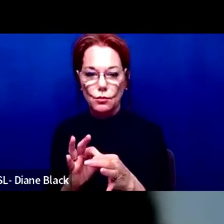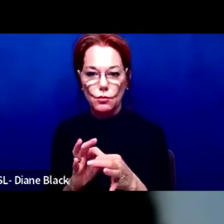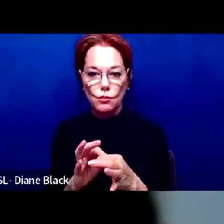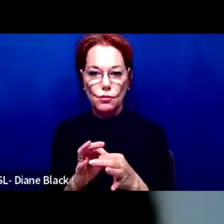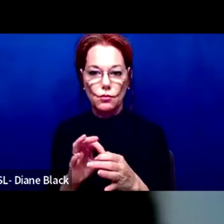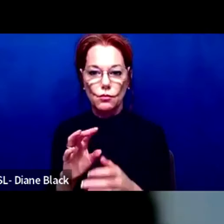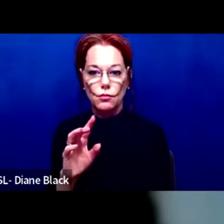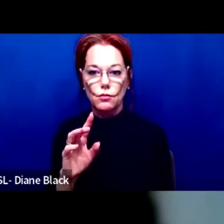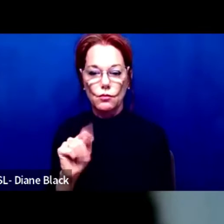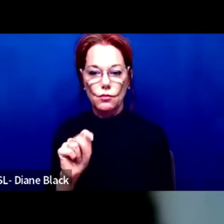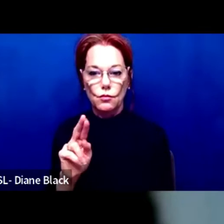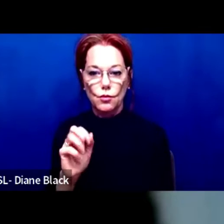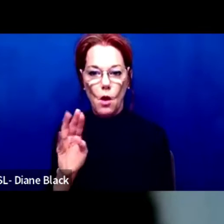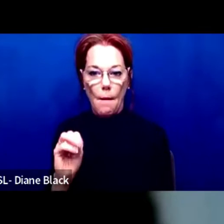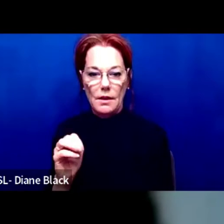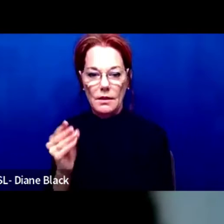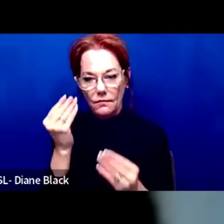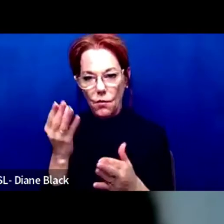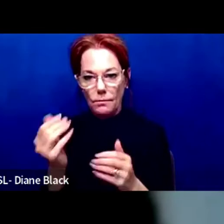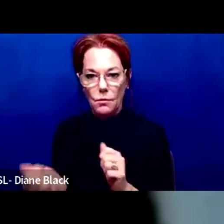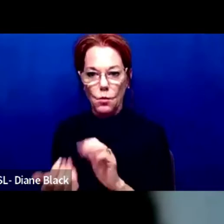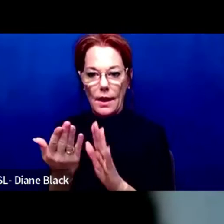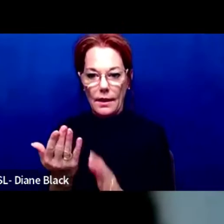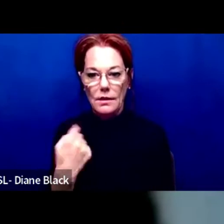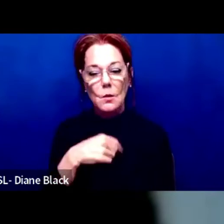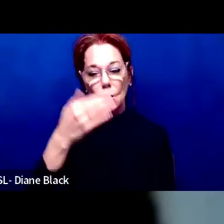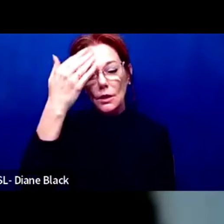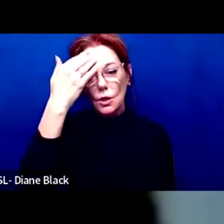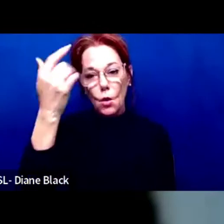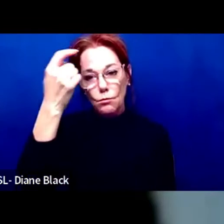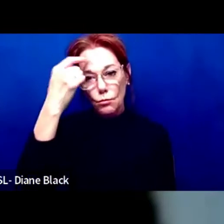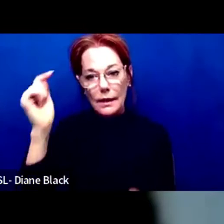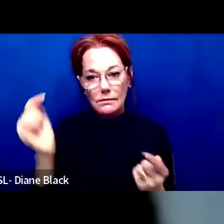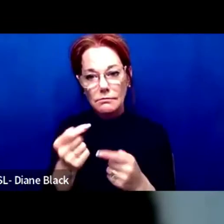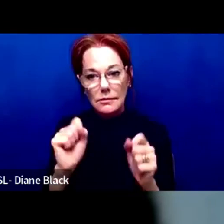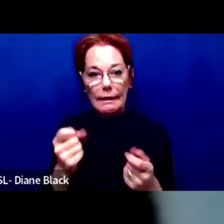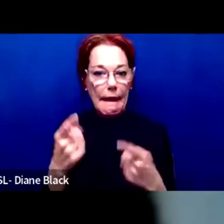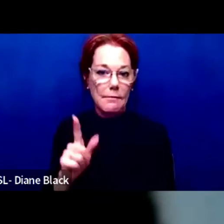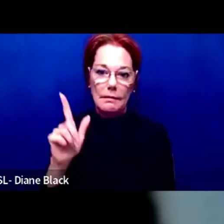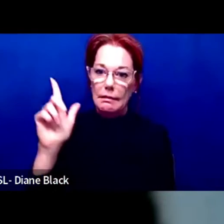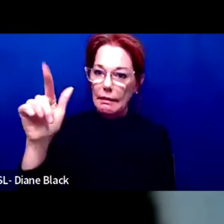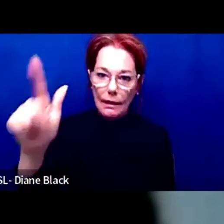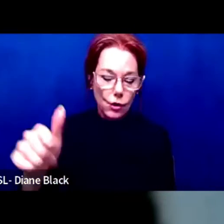we know, since brain injury is something that happens later, it can happen later in life, there's often trauma associated